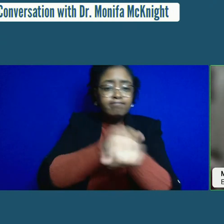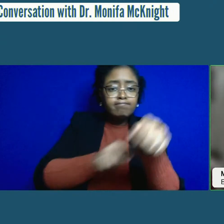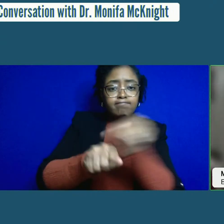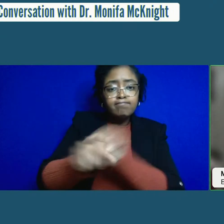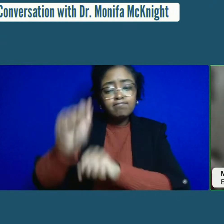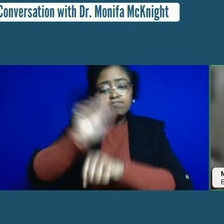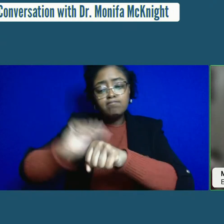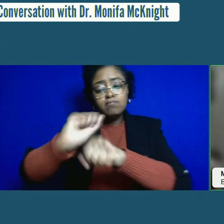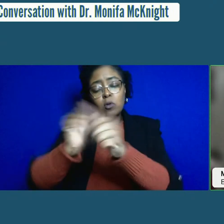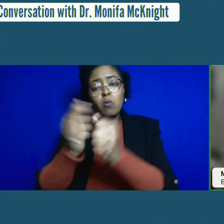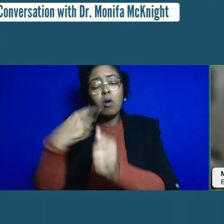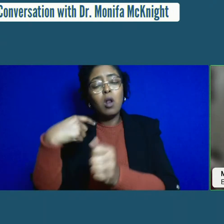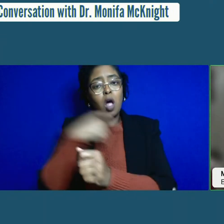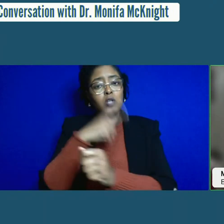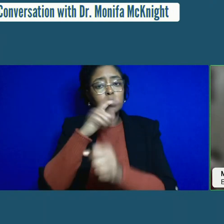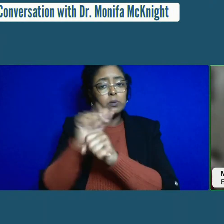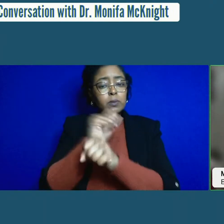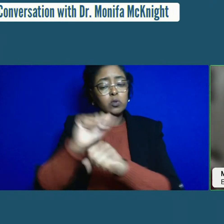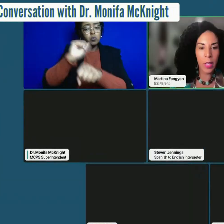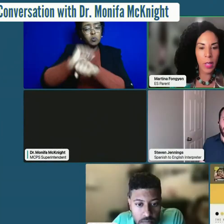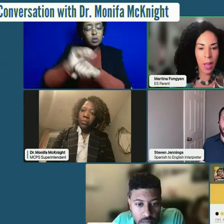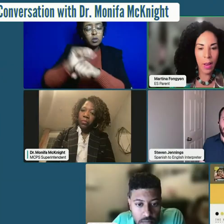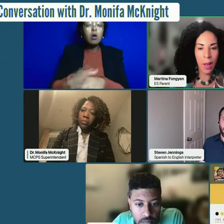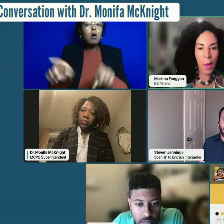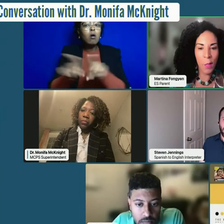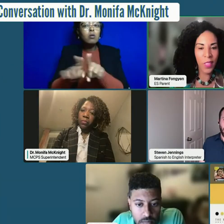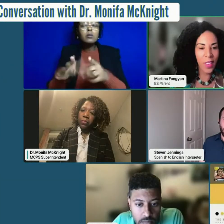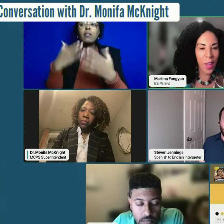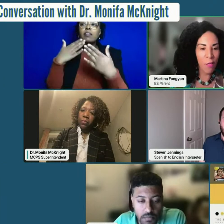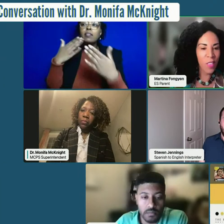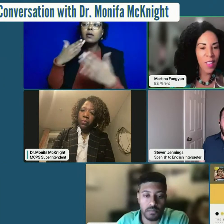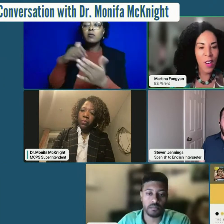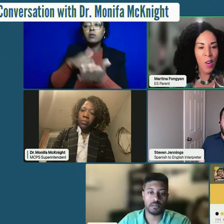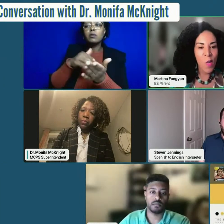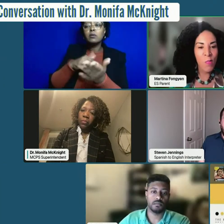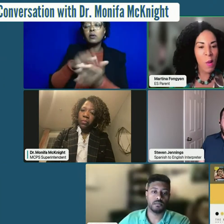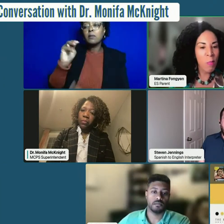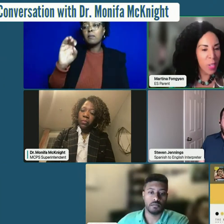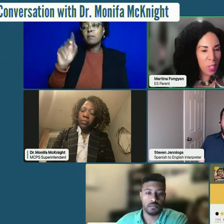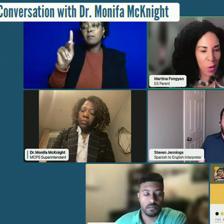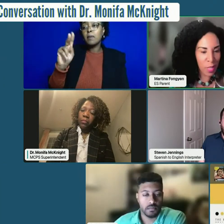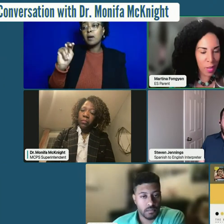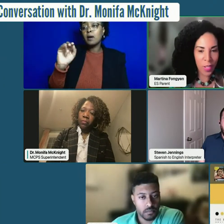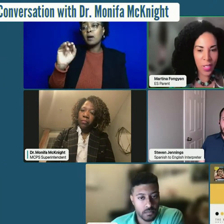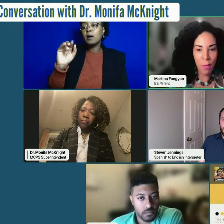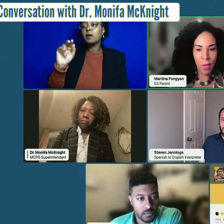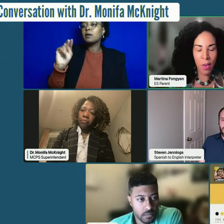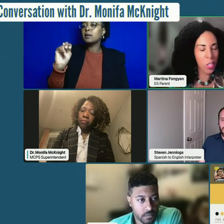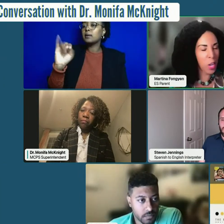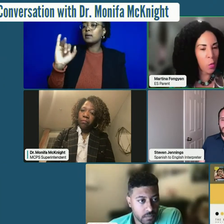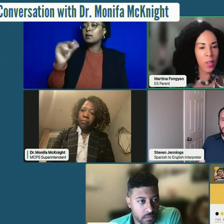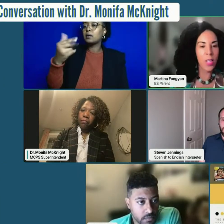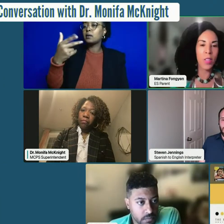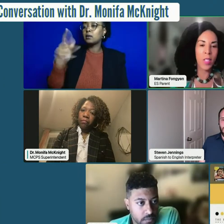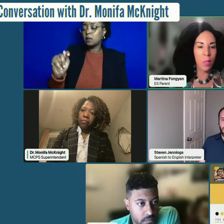to rolling up their sleeves and really working with us to do the actual work. And I also want to